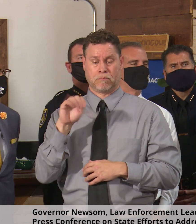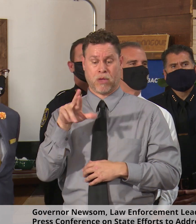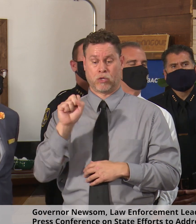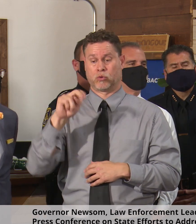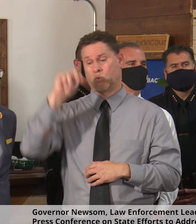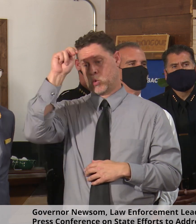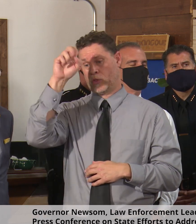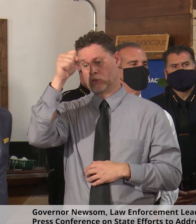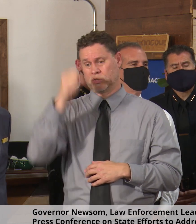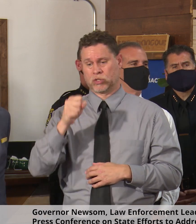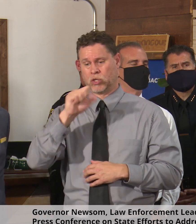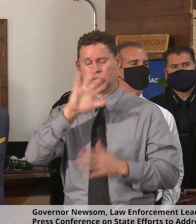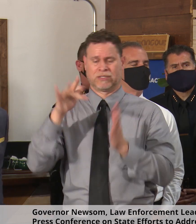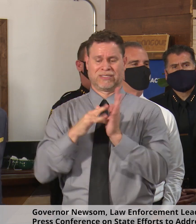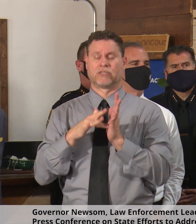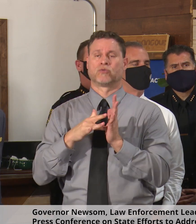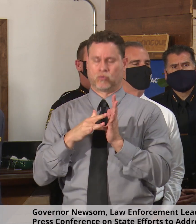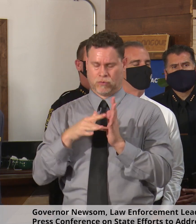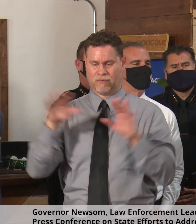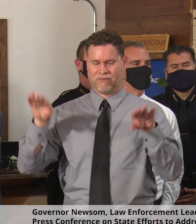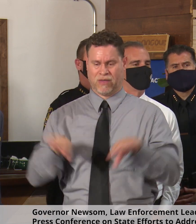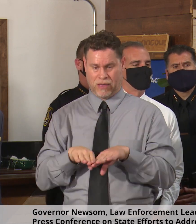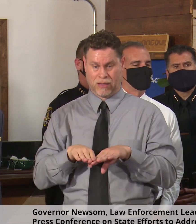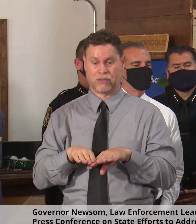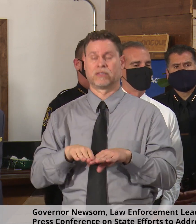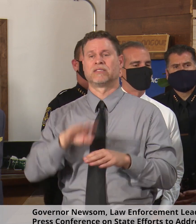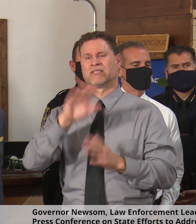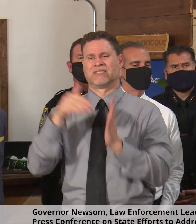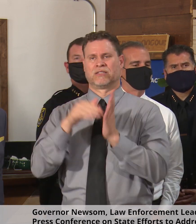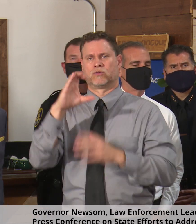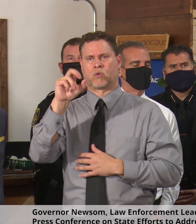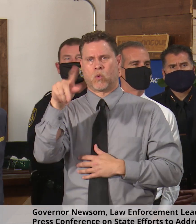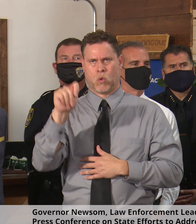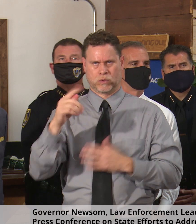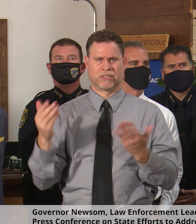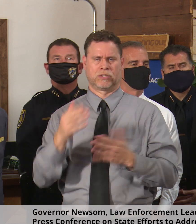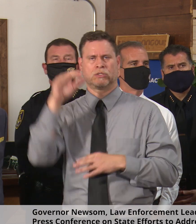southern, central valley as well as central coast and here in southern California to